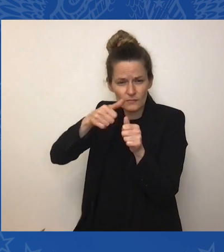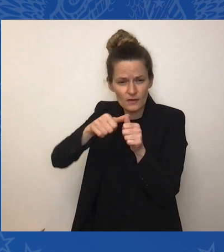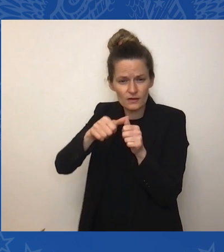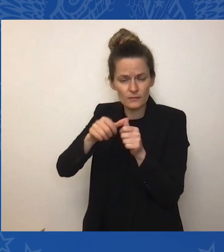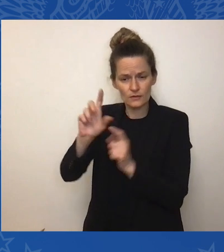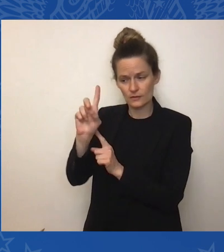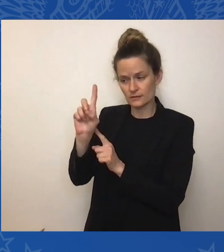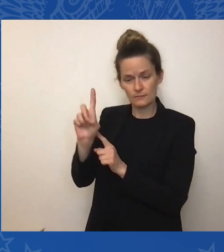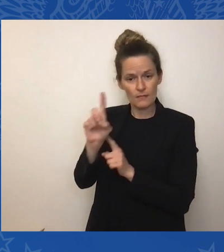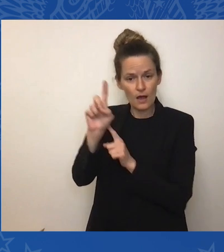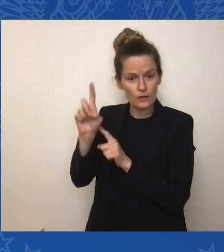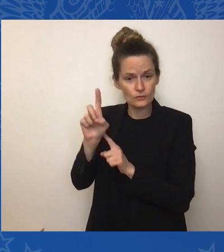We do many things well.